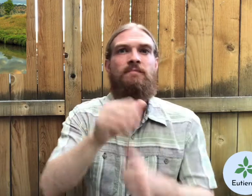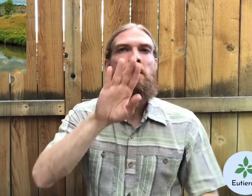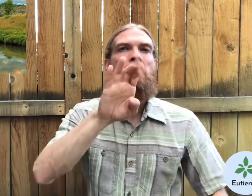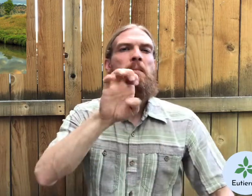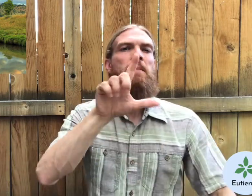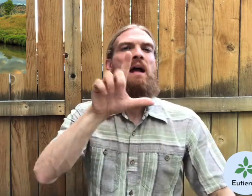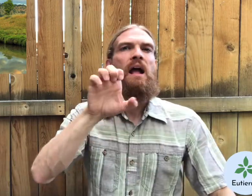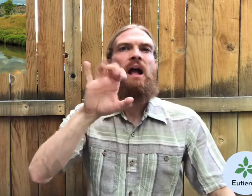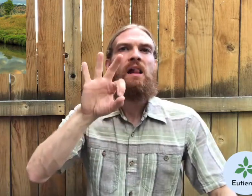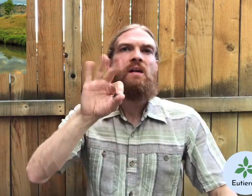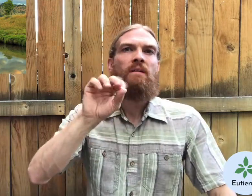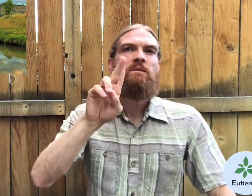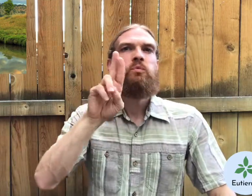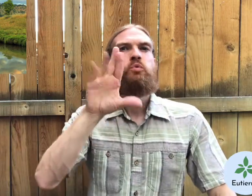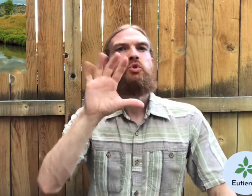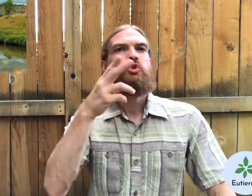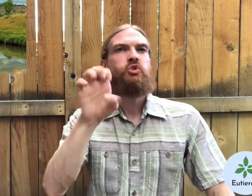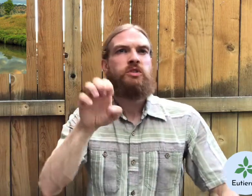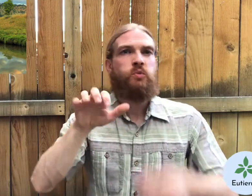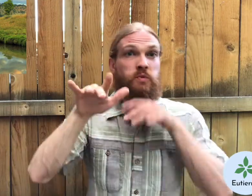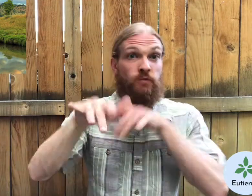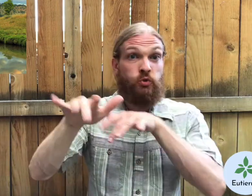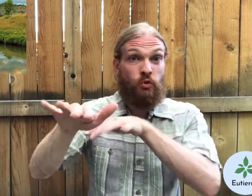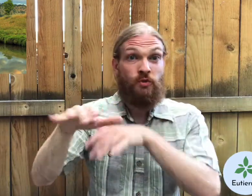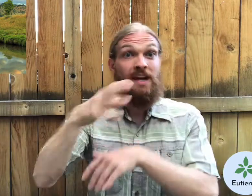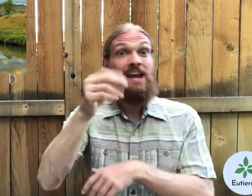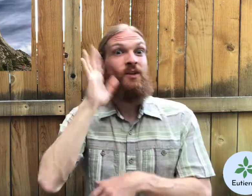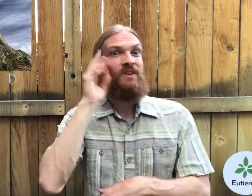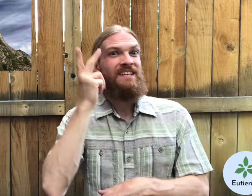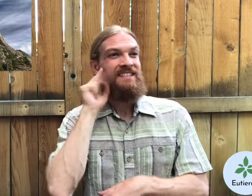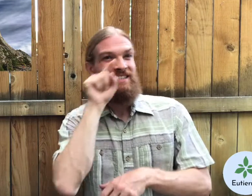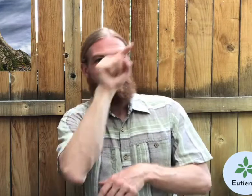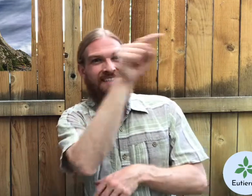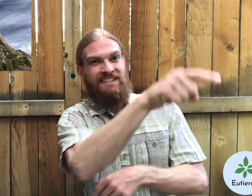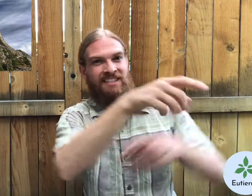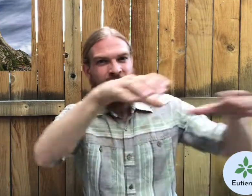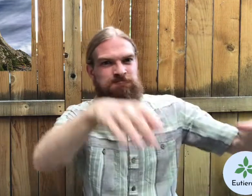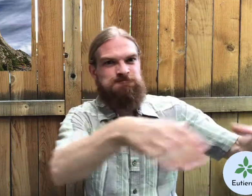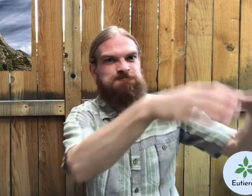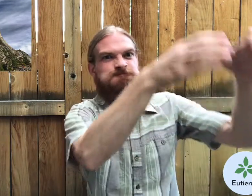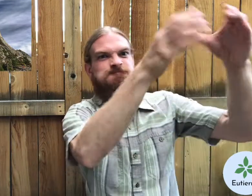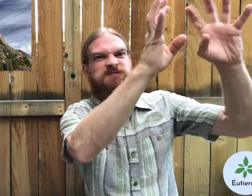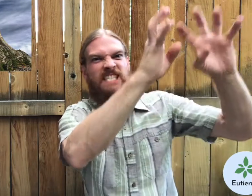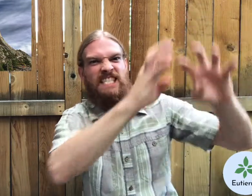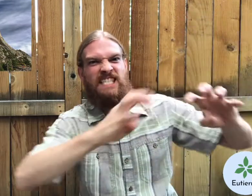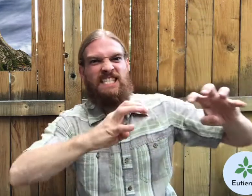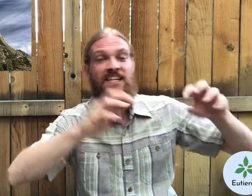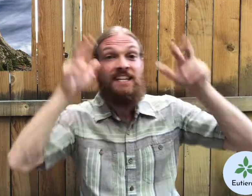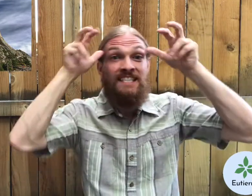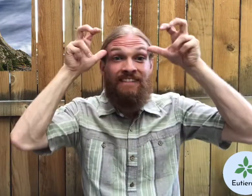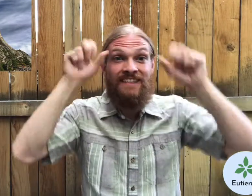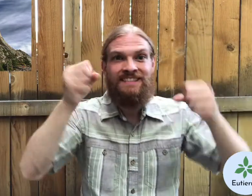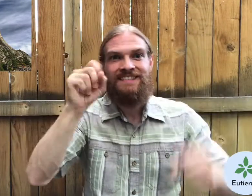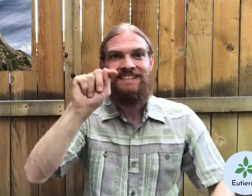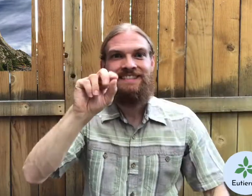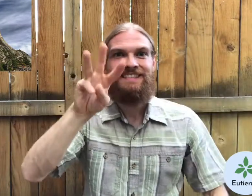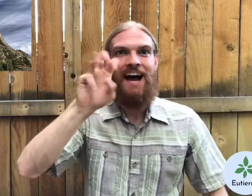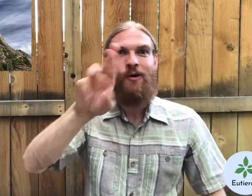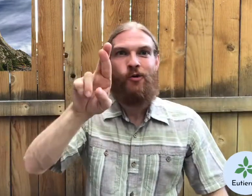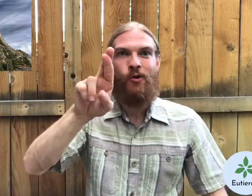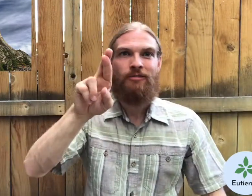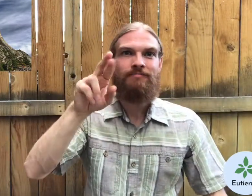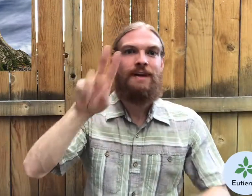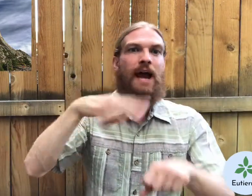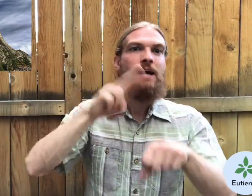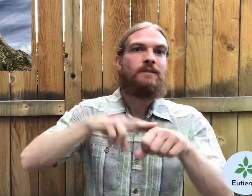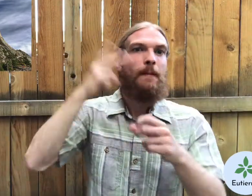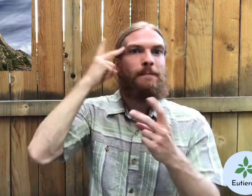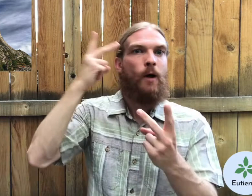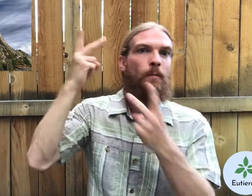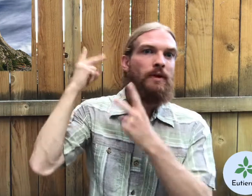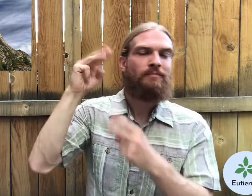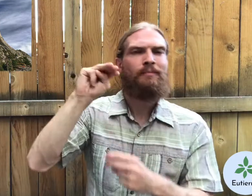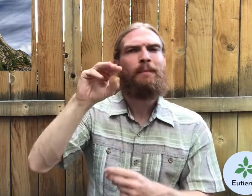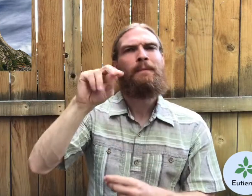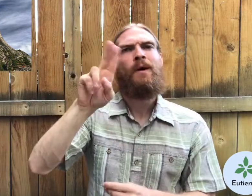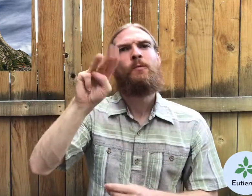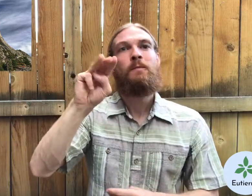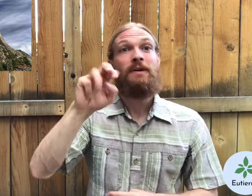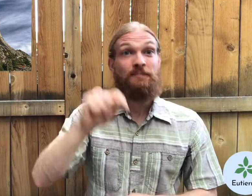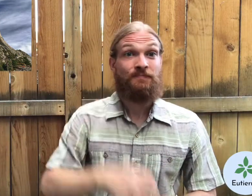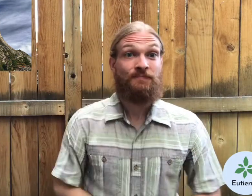the Belle Fourche River and see the Devils Tower National Monument.